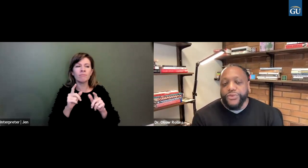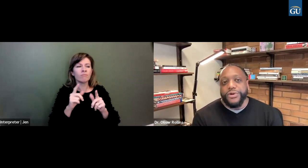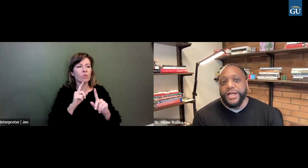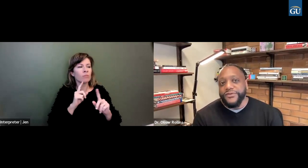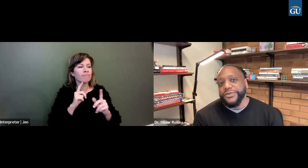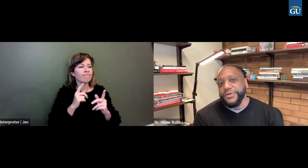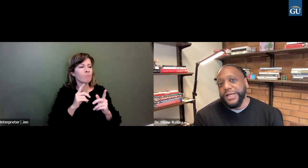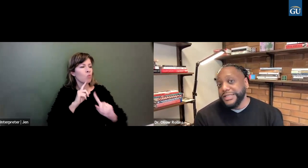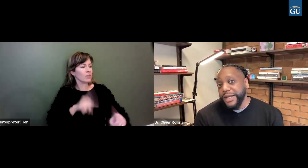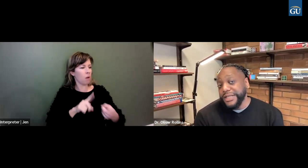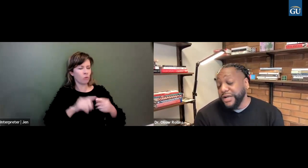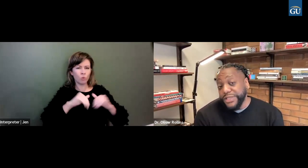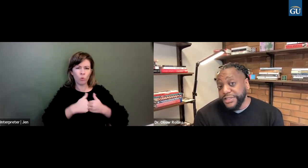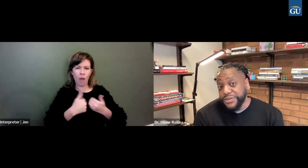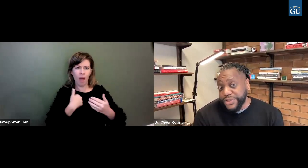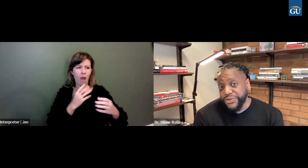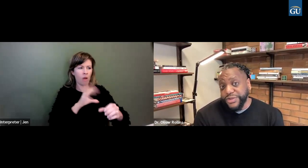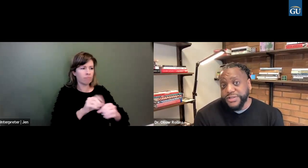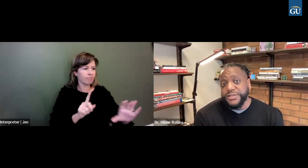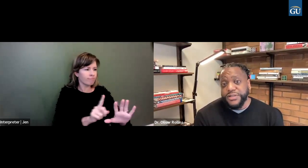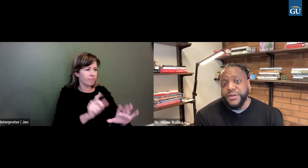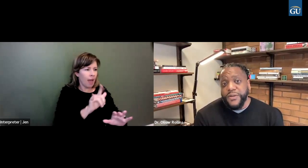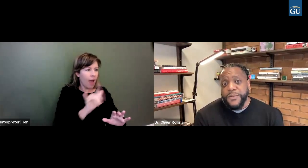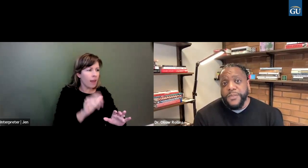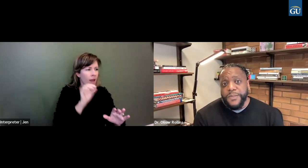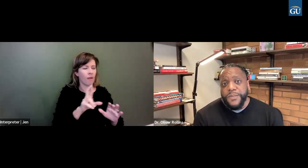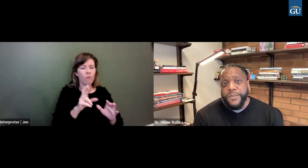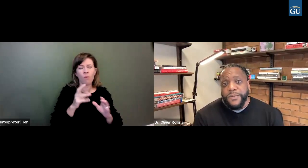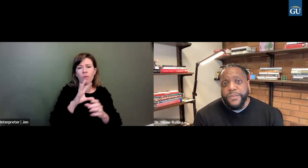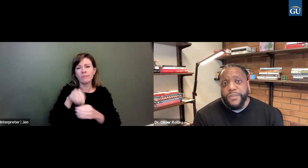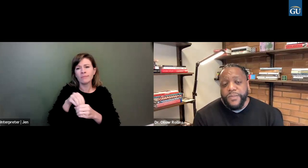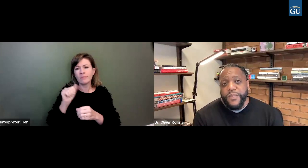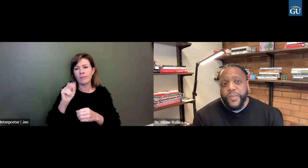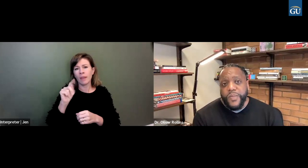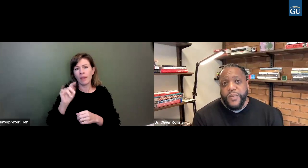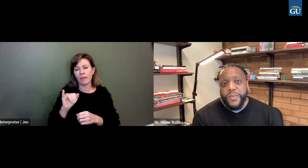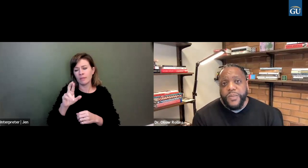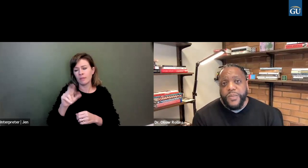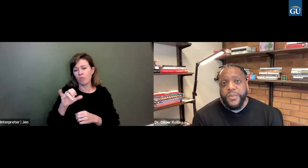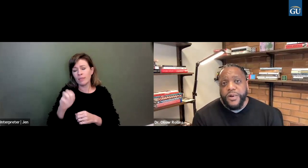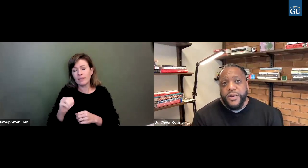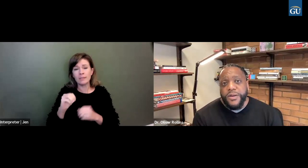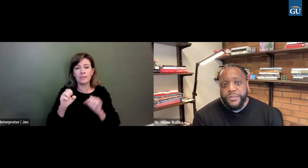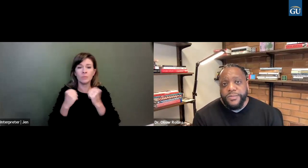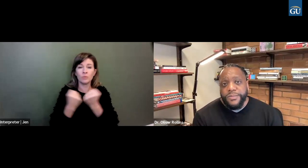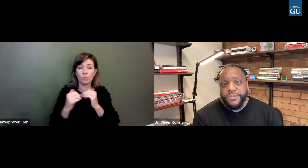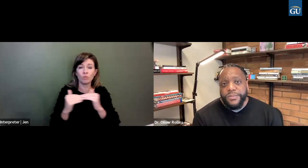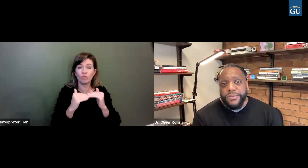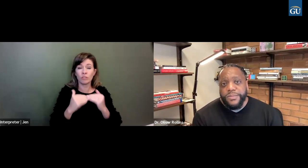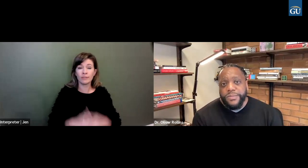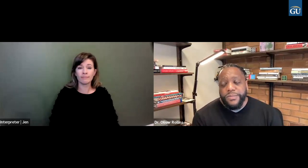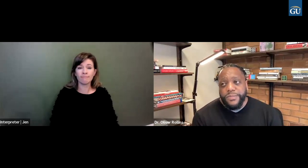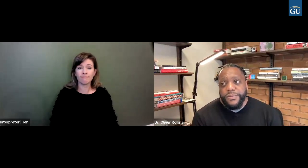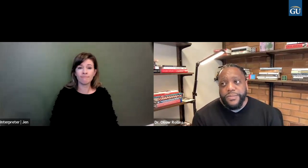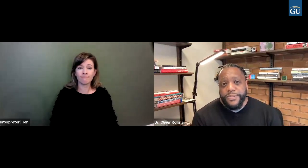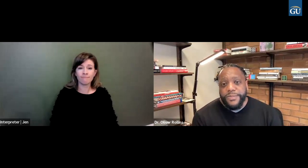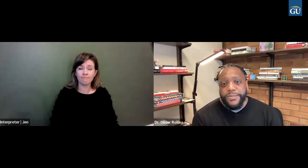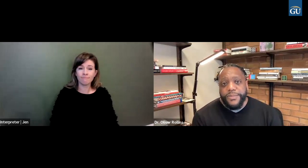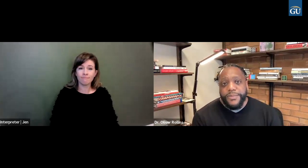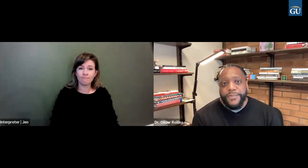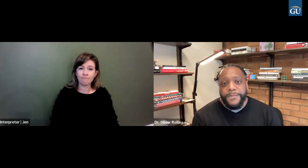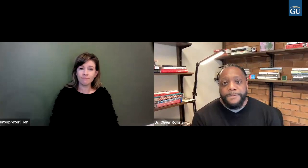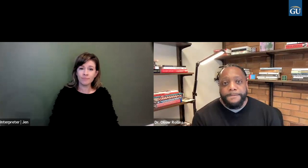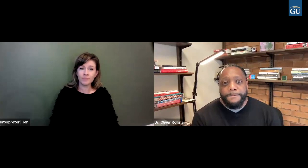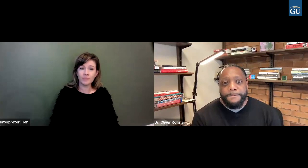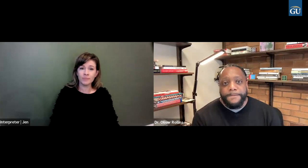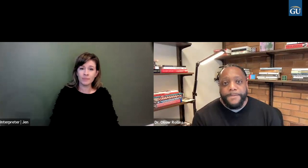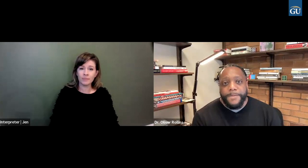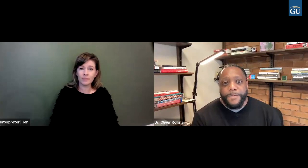ally, how to move toward anti-racism or social justice.